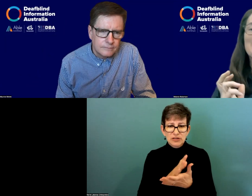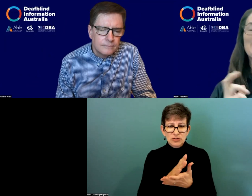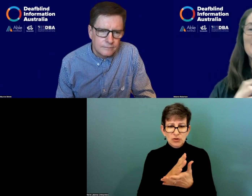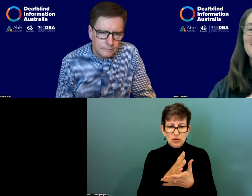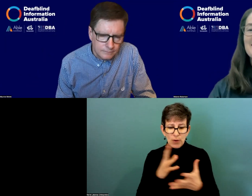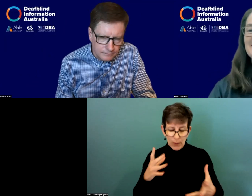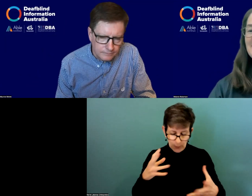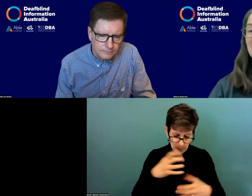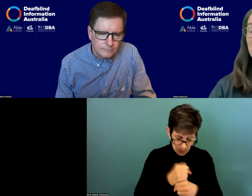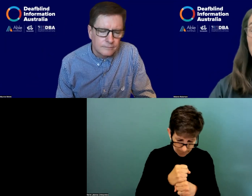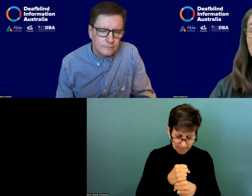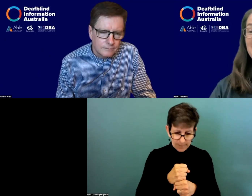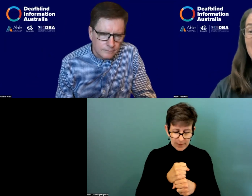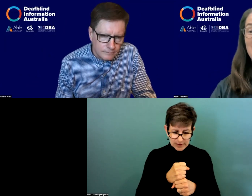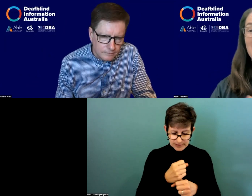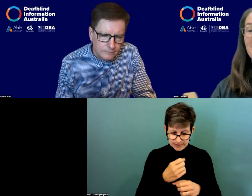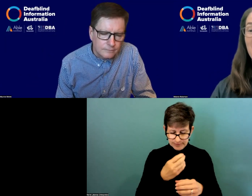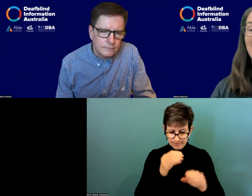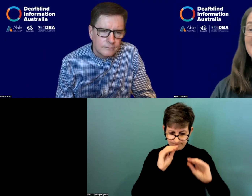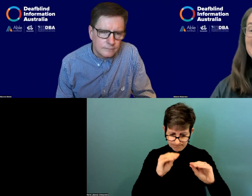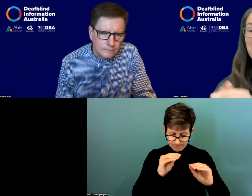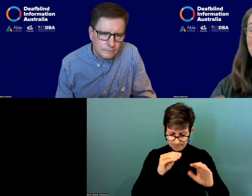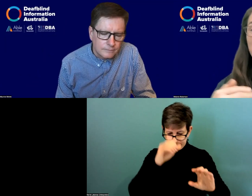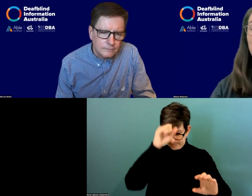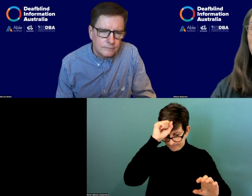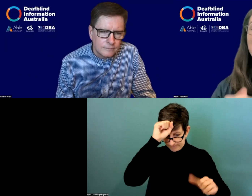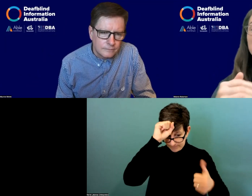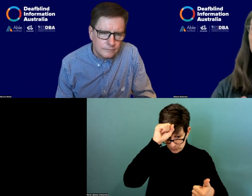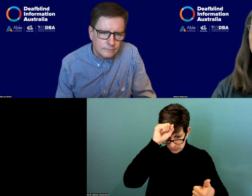To just go, right. Yep. Let's go through them.